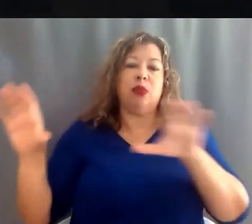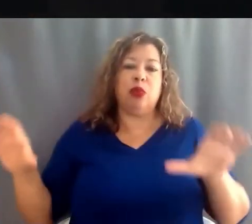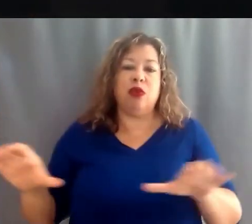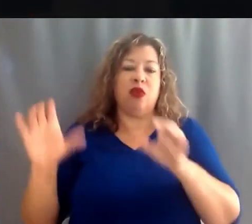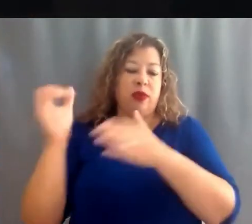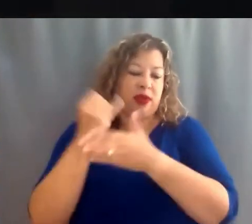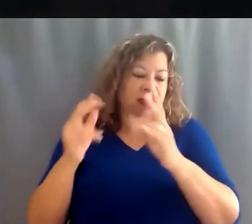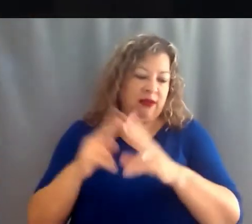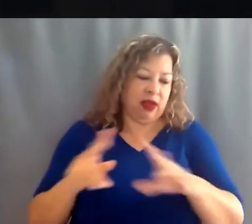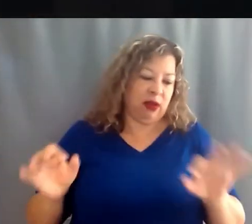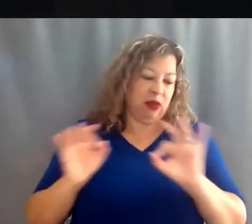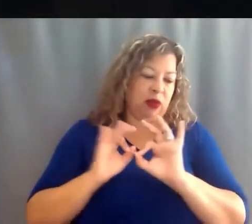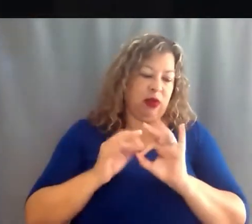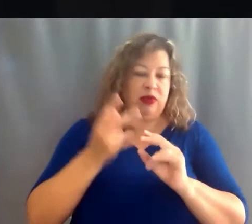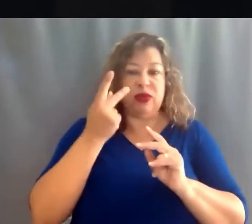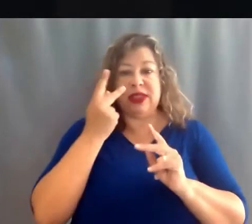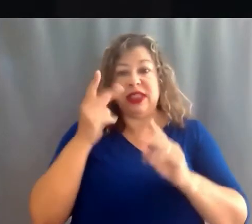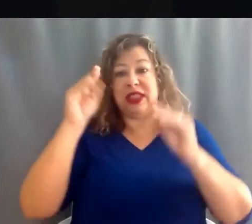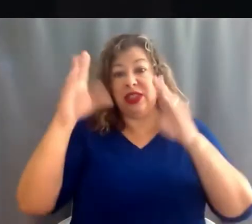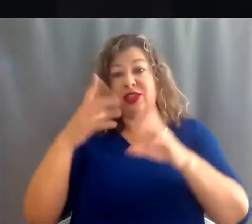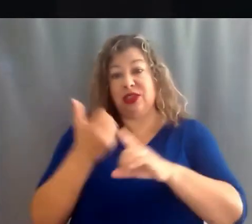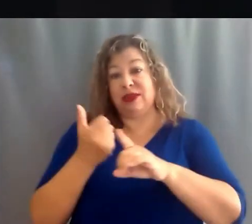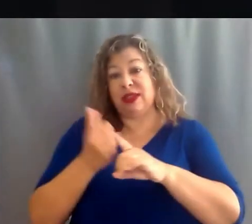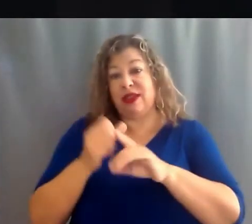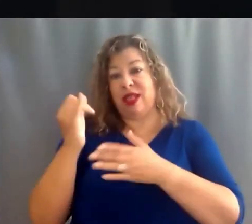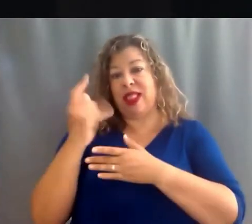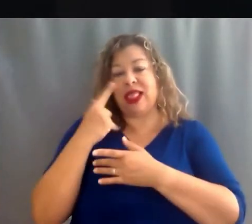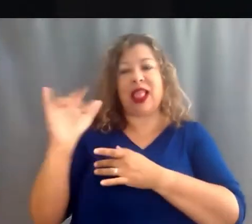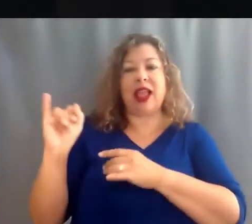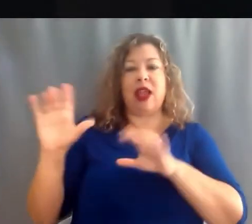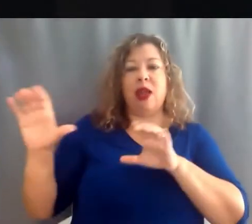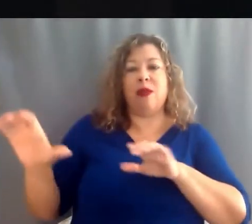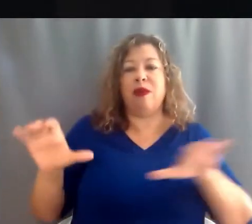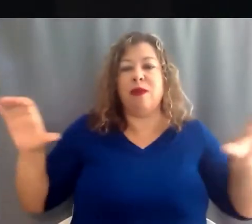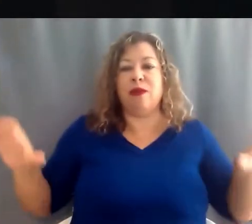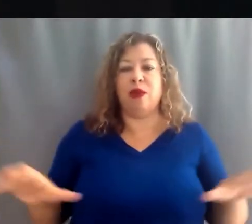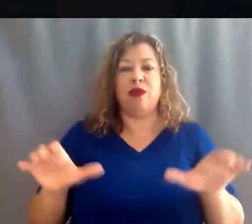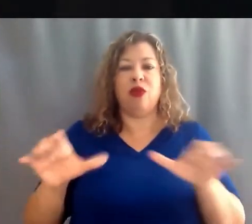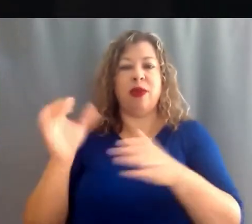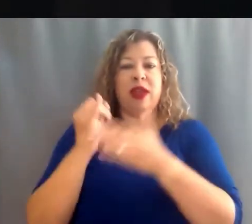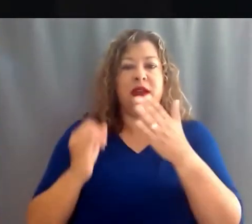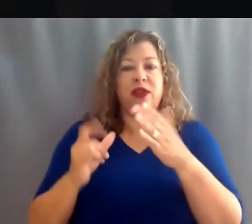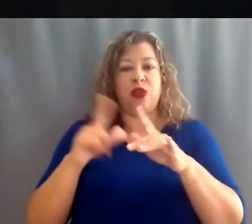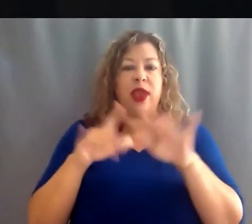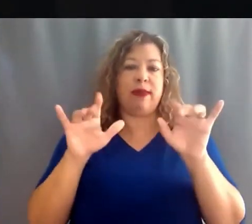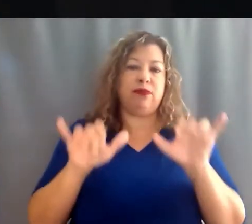as a performance art is really important. If you look at a teacher as a performance artist, you can't be static.